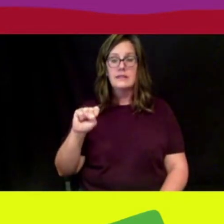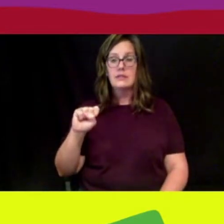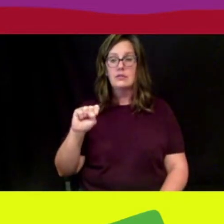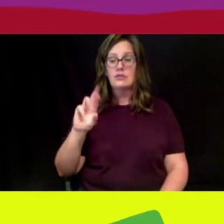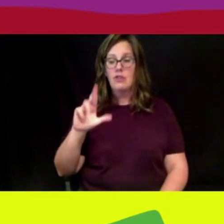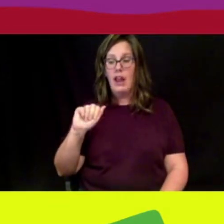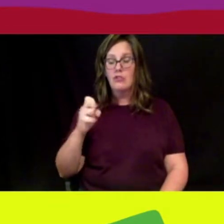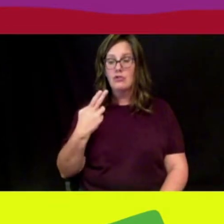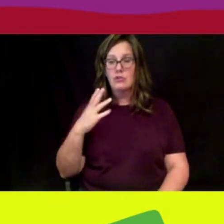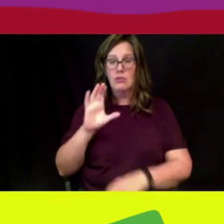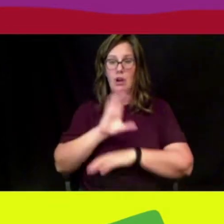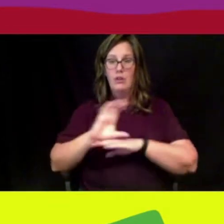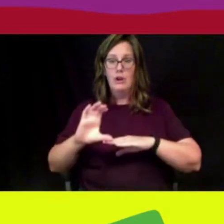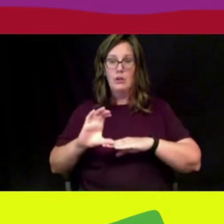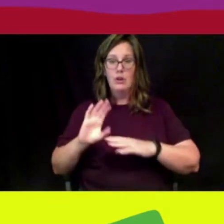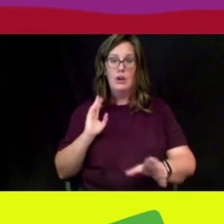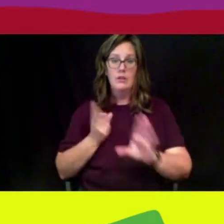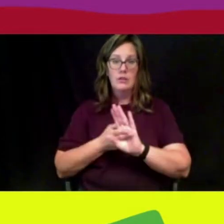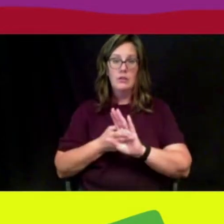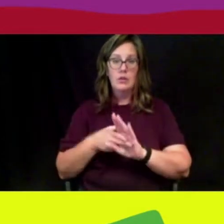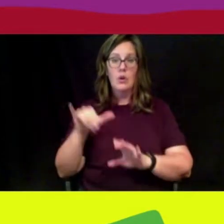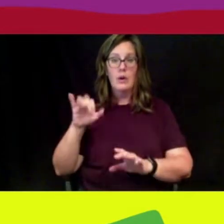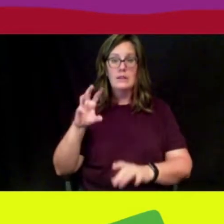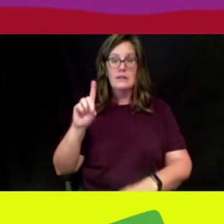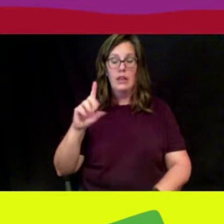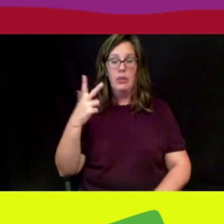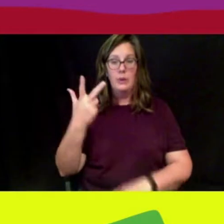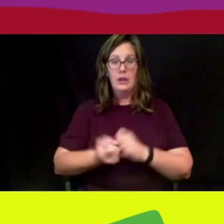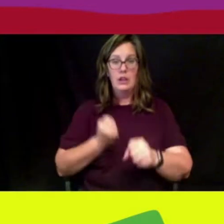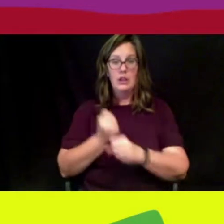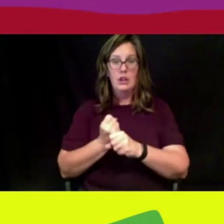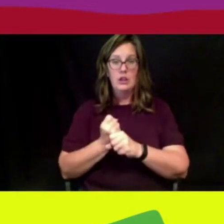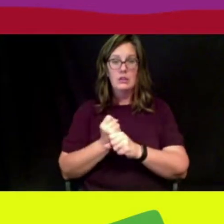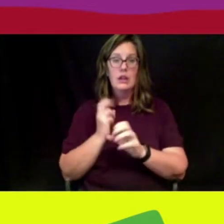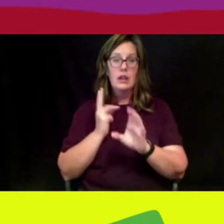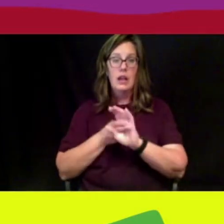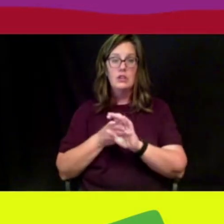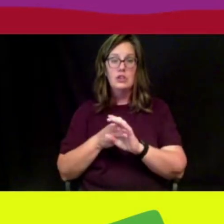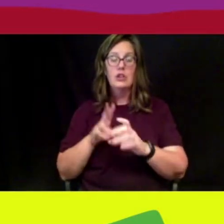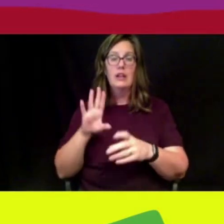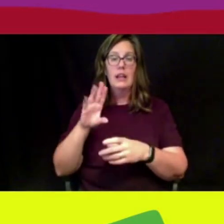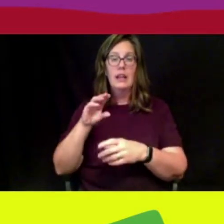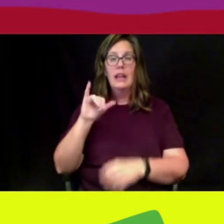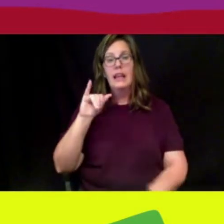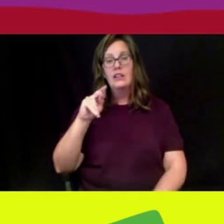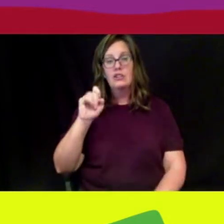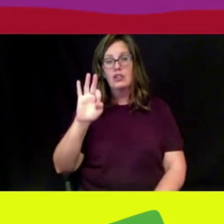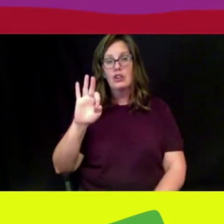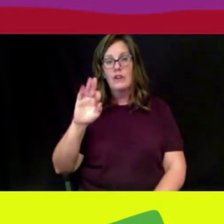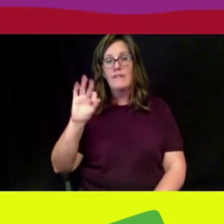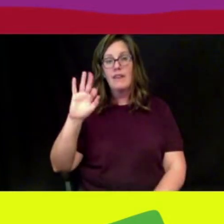intern with an organization called the interfaith alliance in denver colorado i also am the co-chair